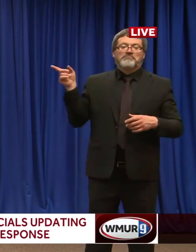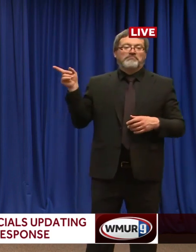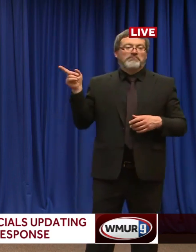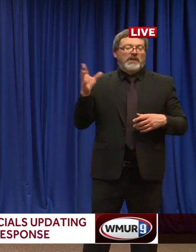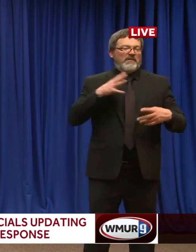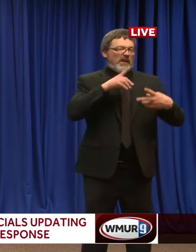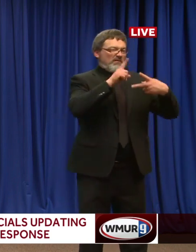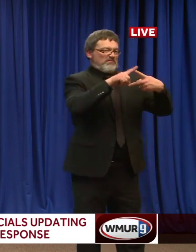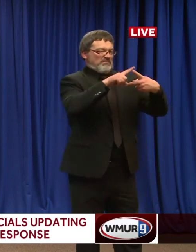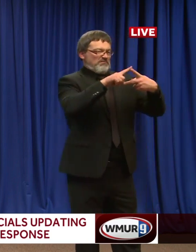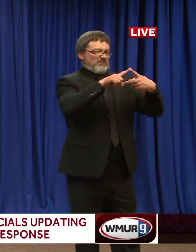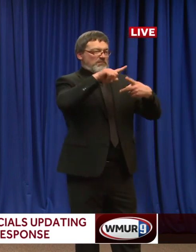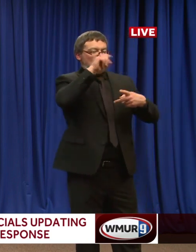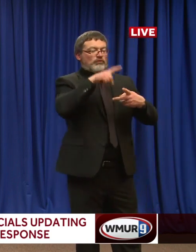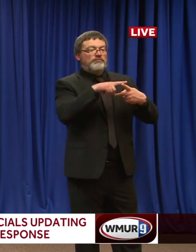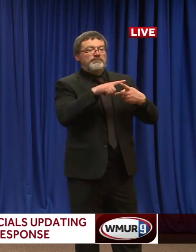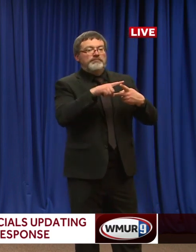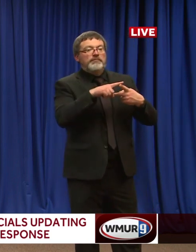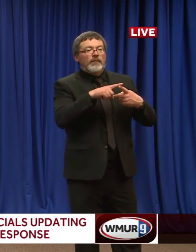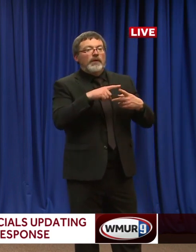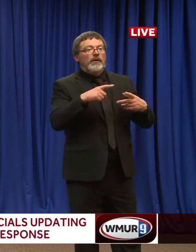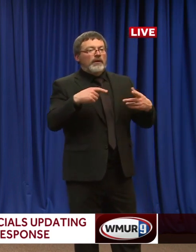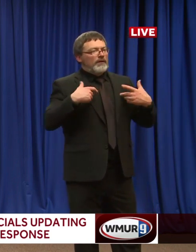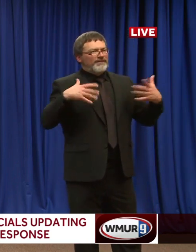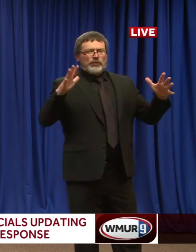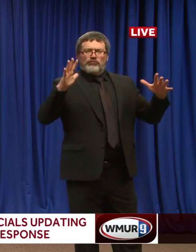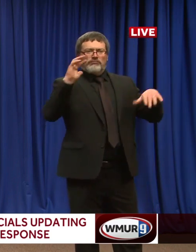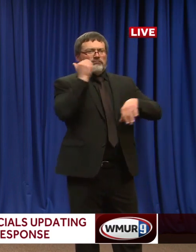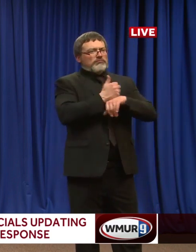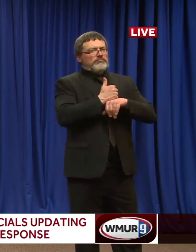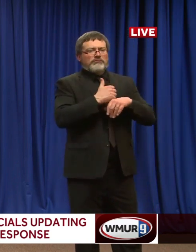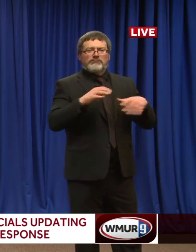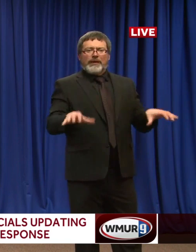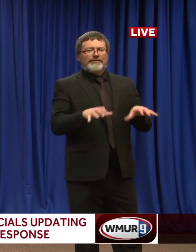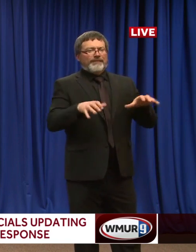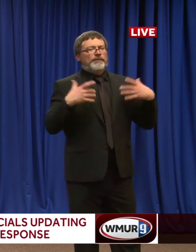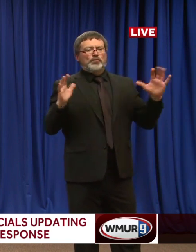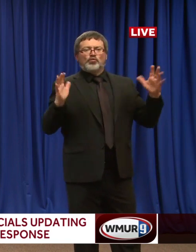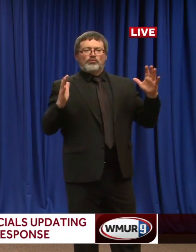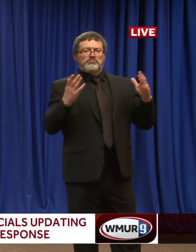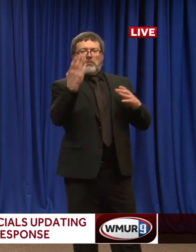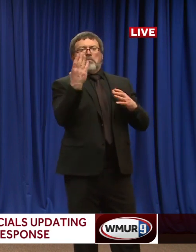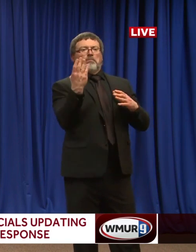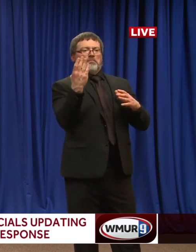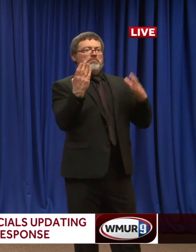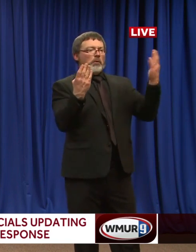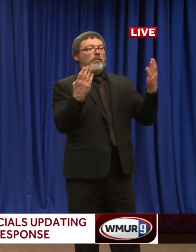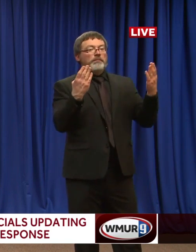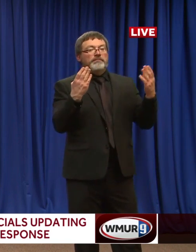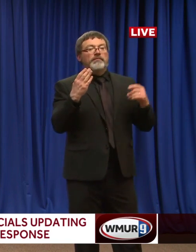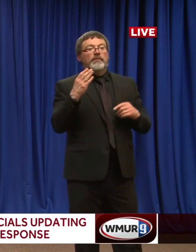ONE HAS TO DO WITH THE WAY SIGNAGE THAT HAS ALREADY BECOME ACTIVE. THEY’RE OUT ON THE ROADS. NOW.